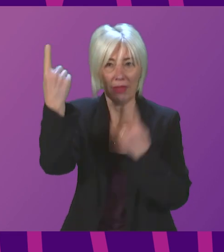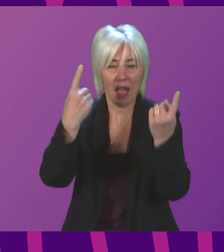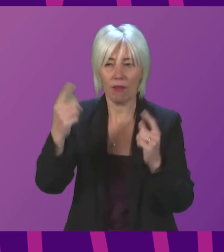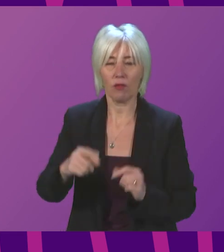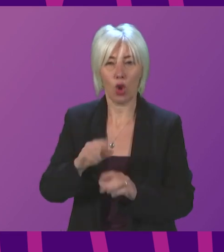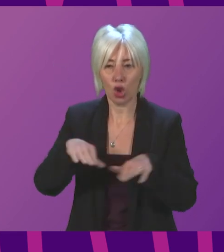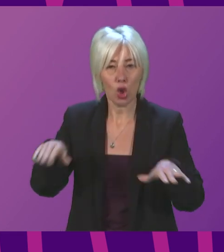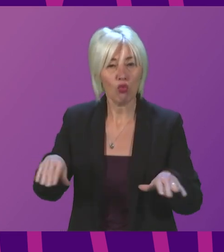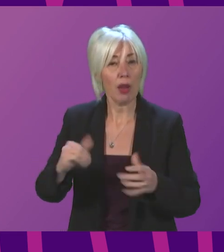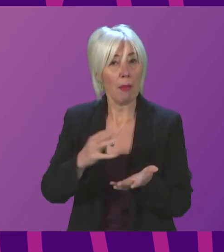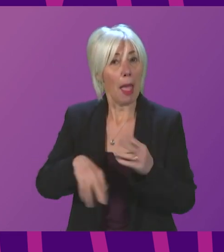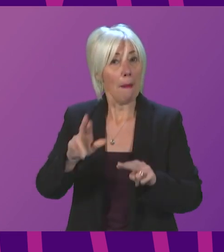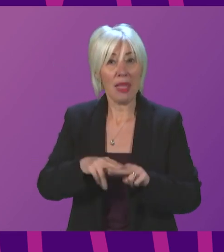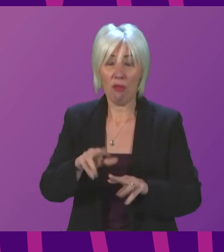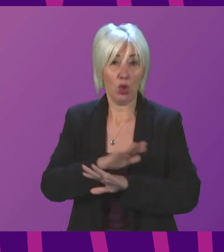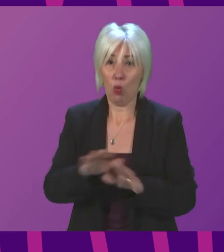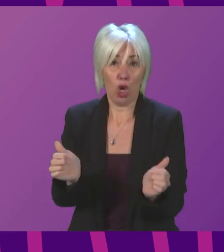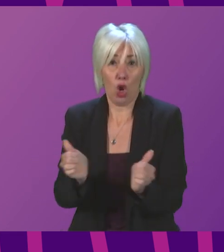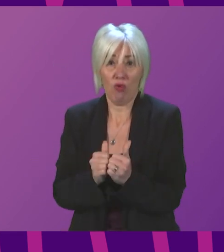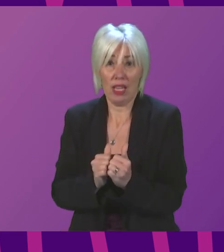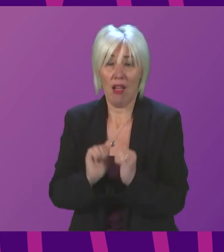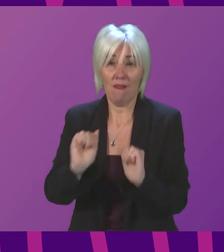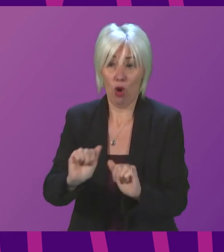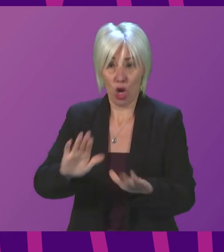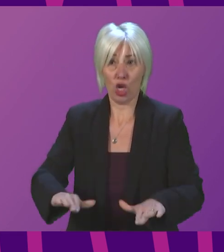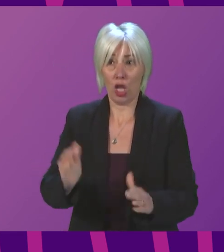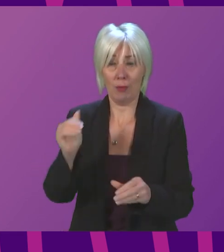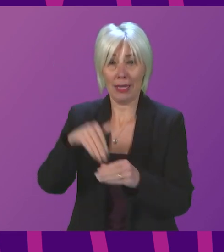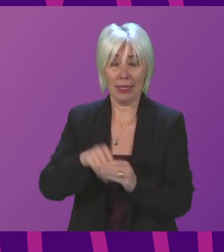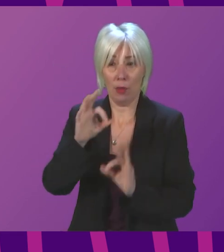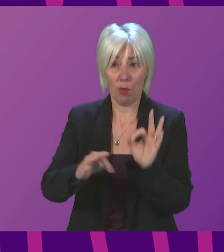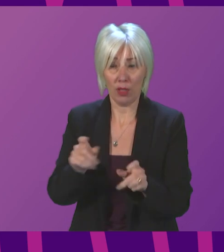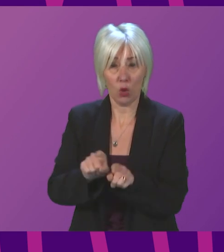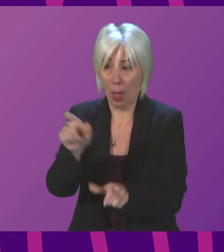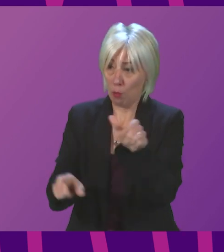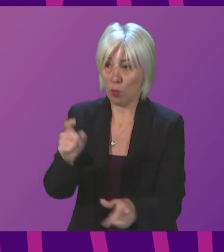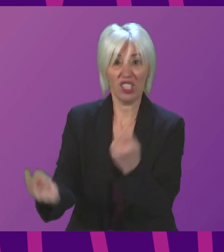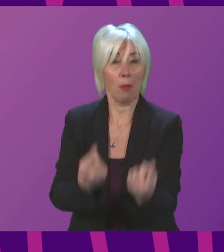parents may or may not consent to their child taking part. Pupils themselves can, if they